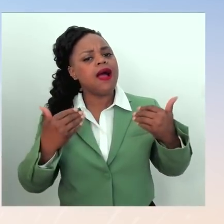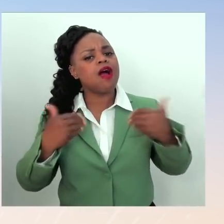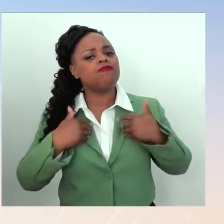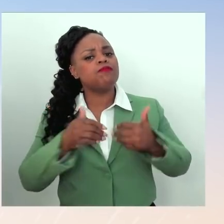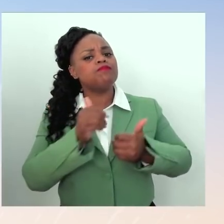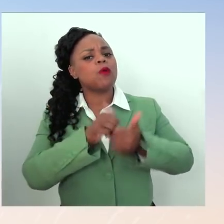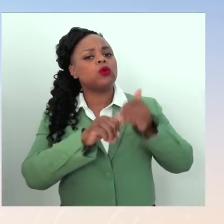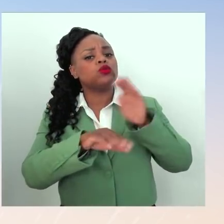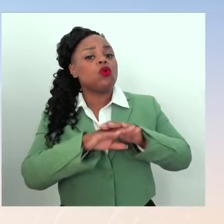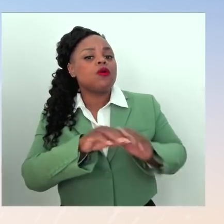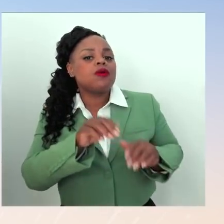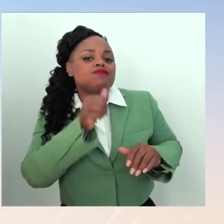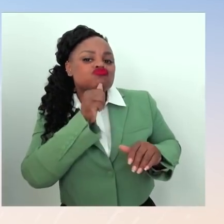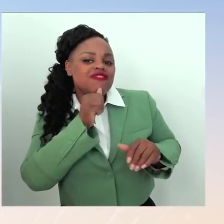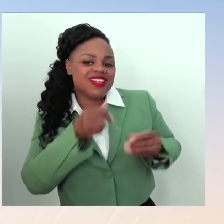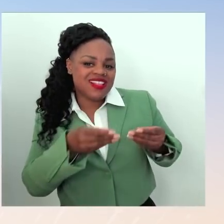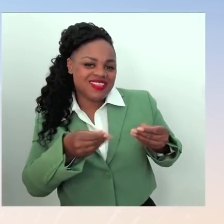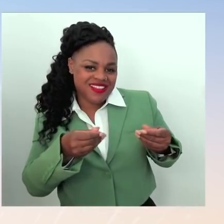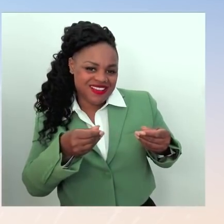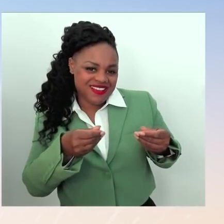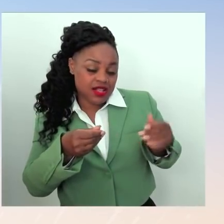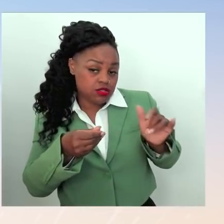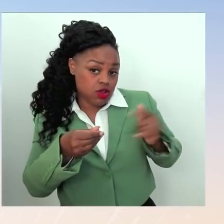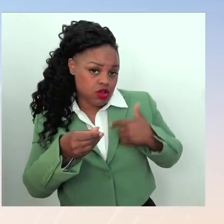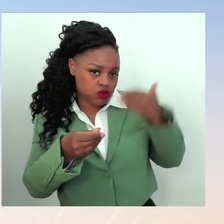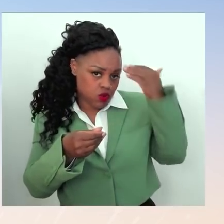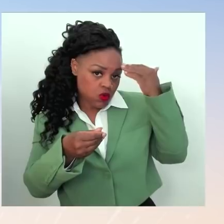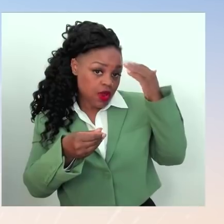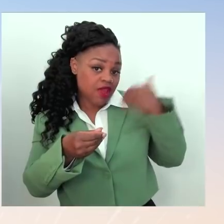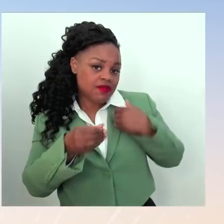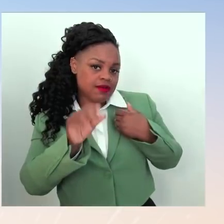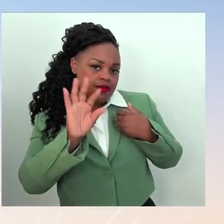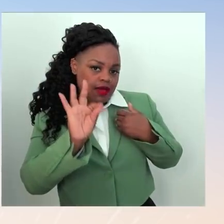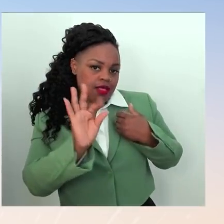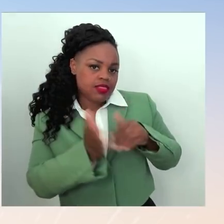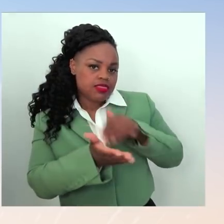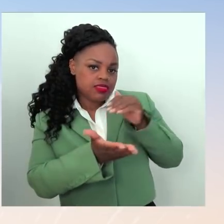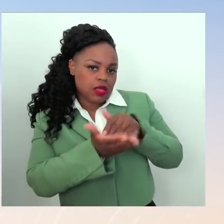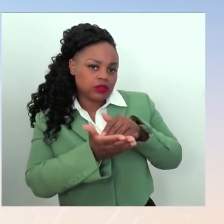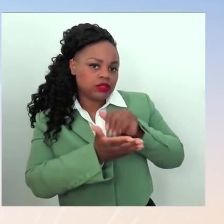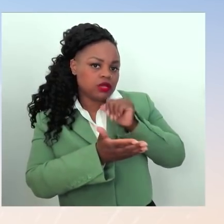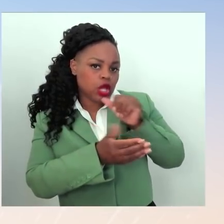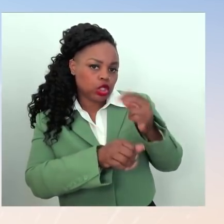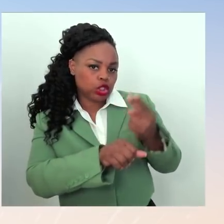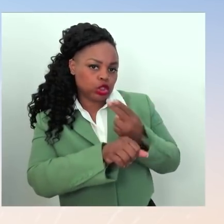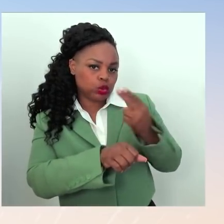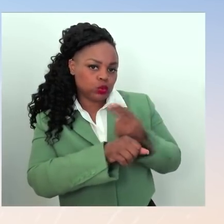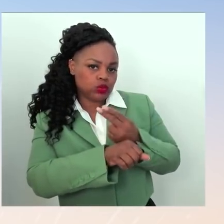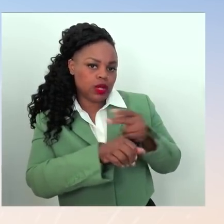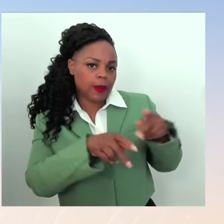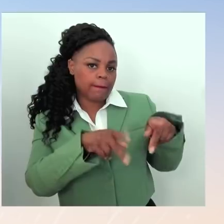So I would suggest you ask the oil companies why they're not using those if there's a desire to drill more. The Press: Would President Biden